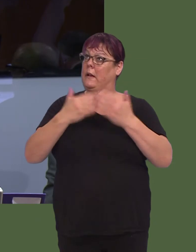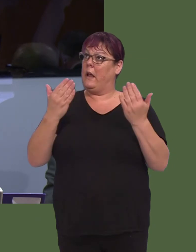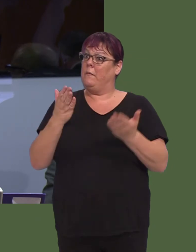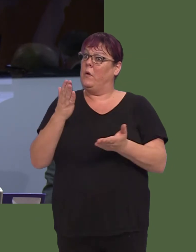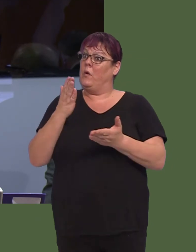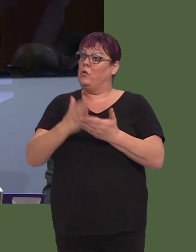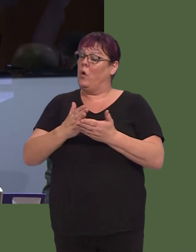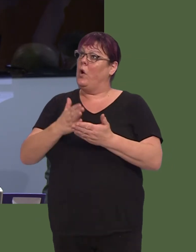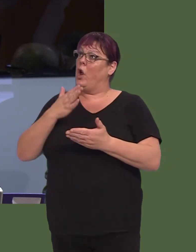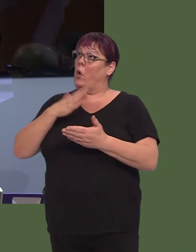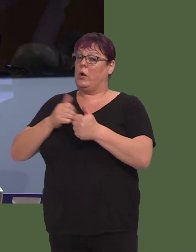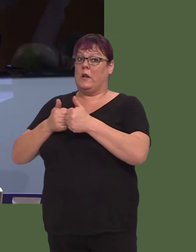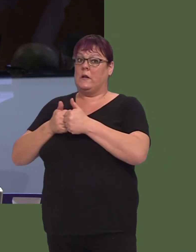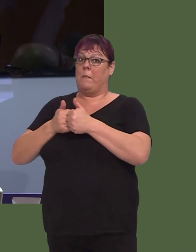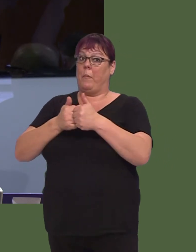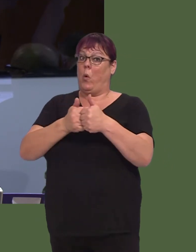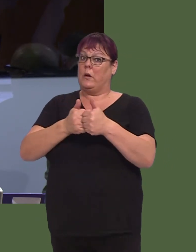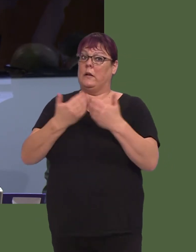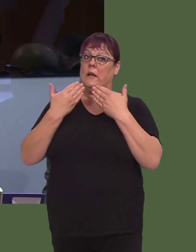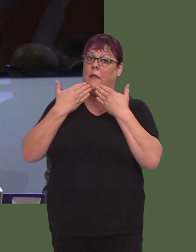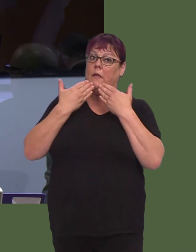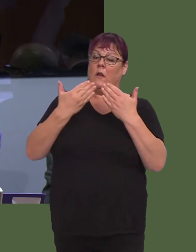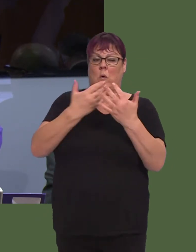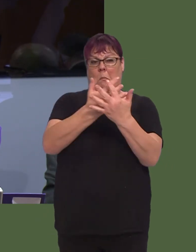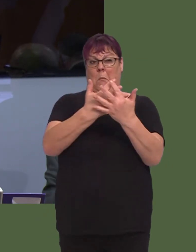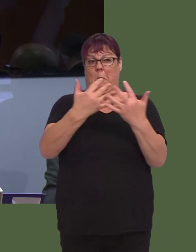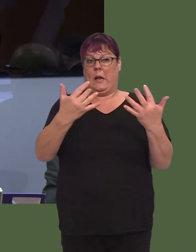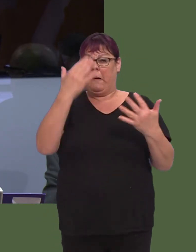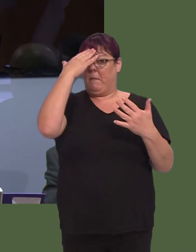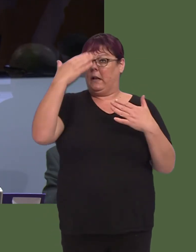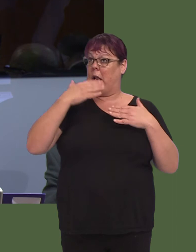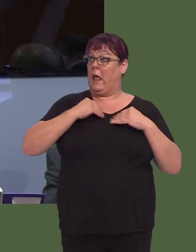sure that you would want to join me in offering our full support and gratitude to the many